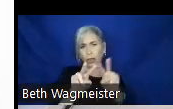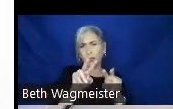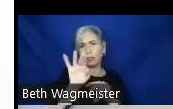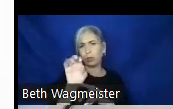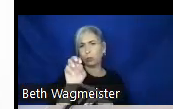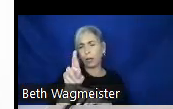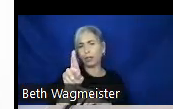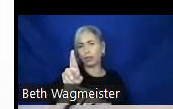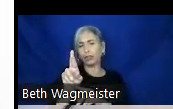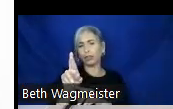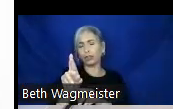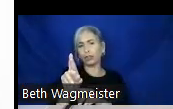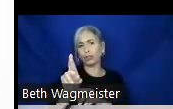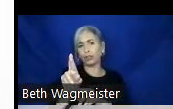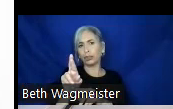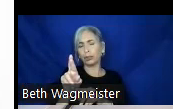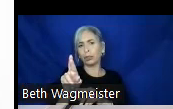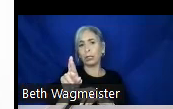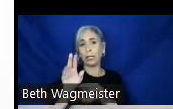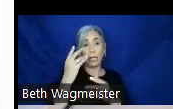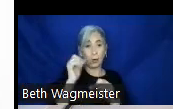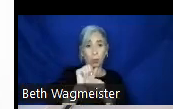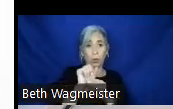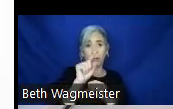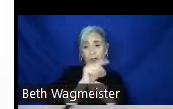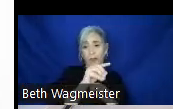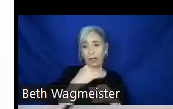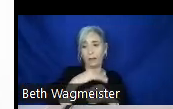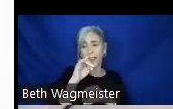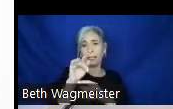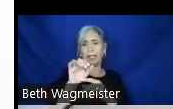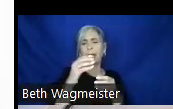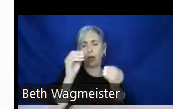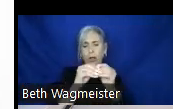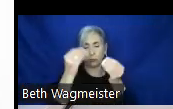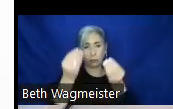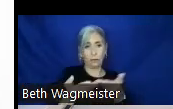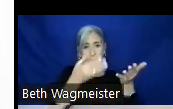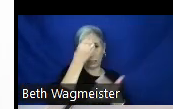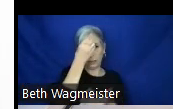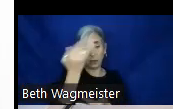content as it would apply on your site and gives information on whether it is accessible. And there